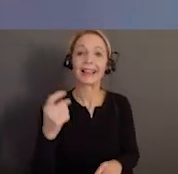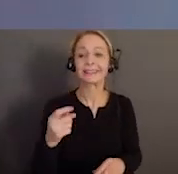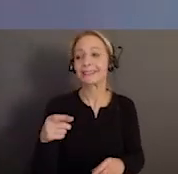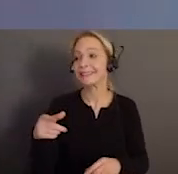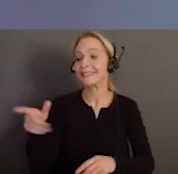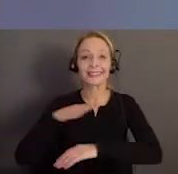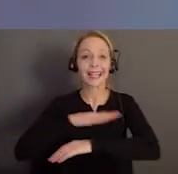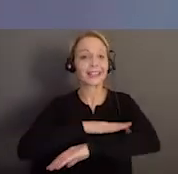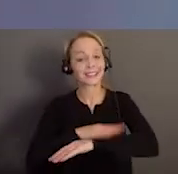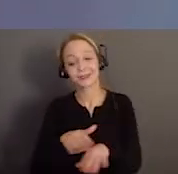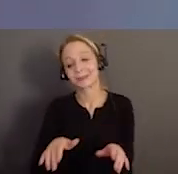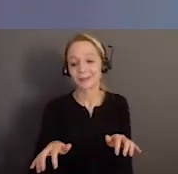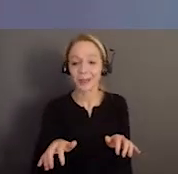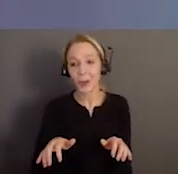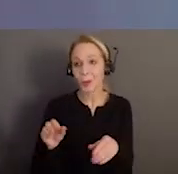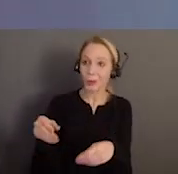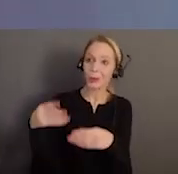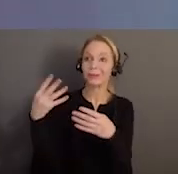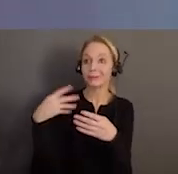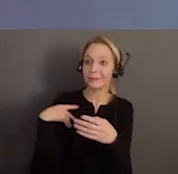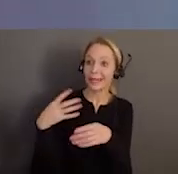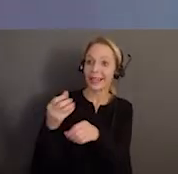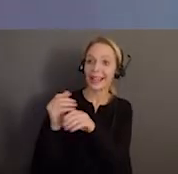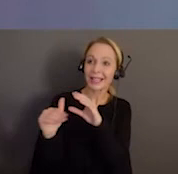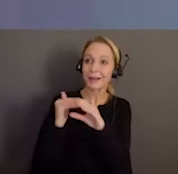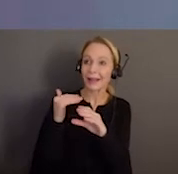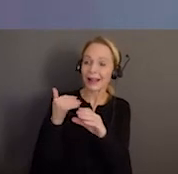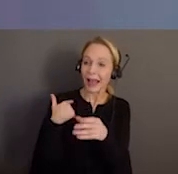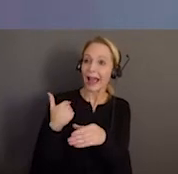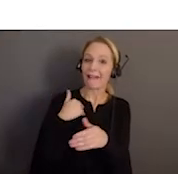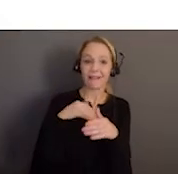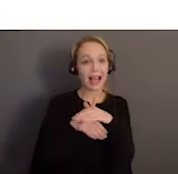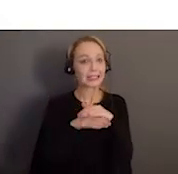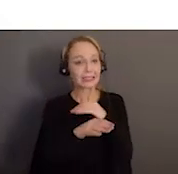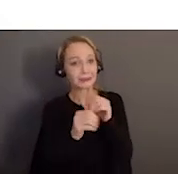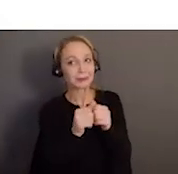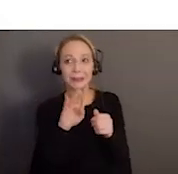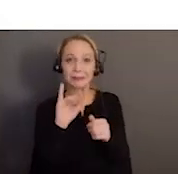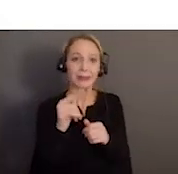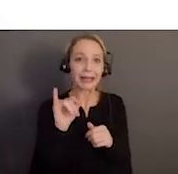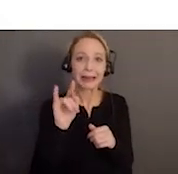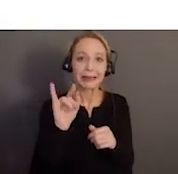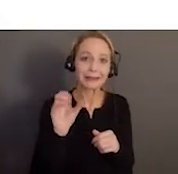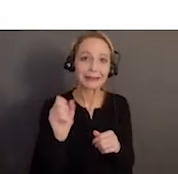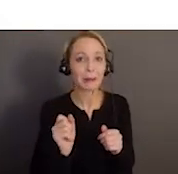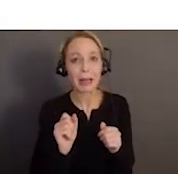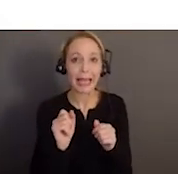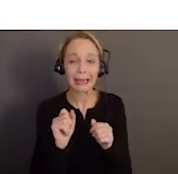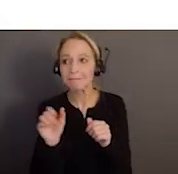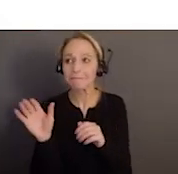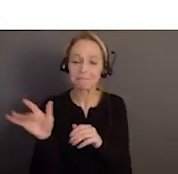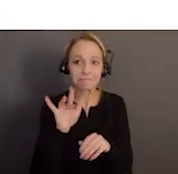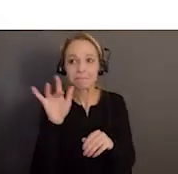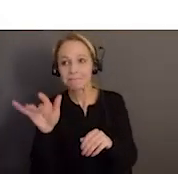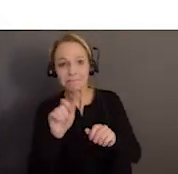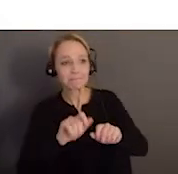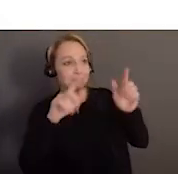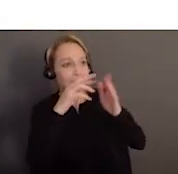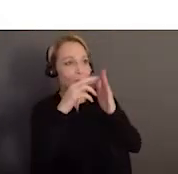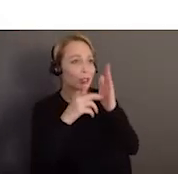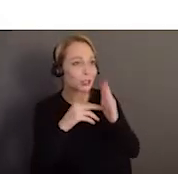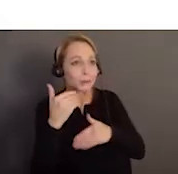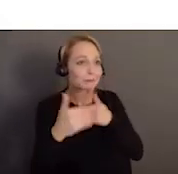OKAY, GOT AN E-MAIL AND GAVE ME ACCESS TO BIGLYTICS.